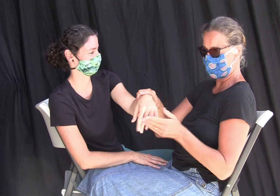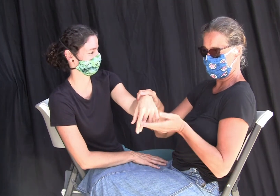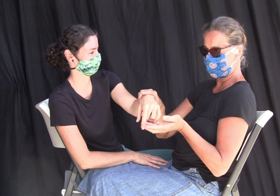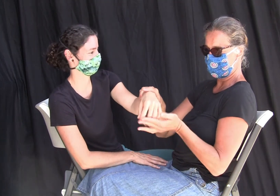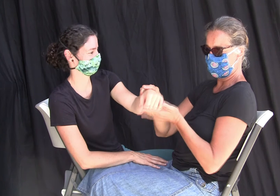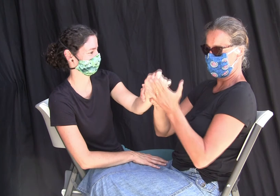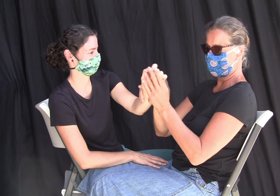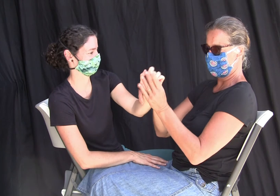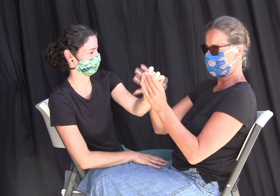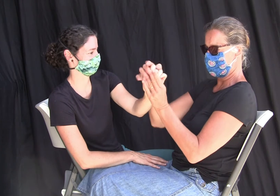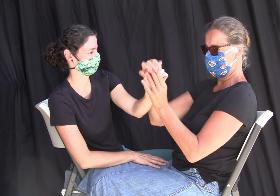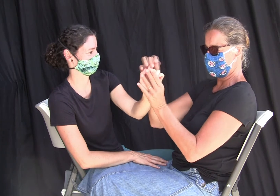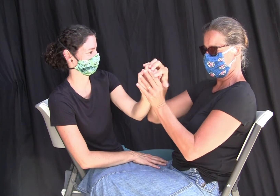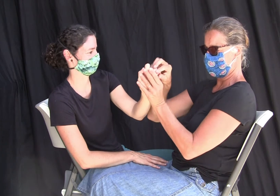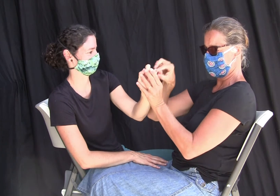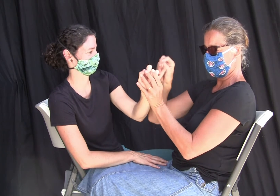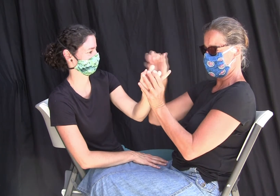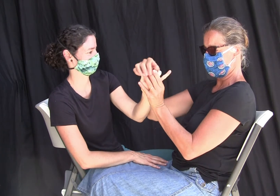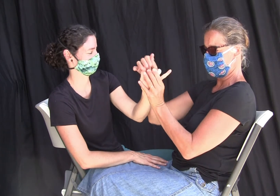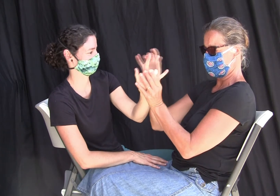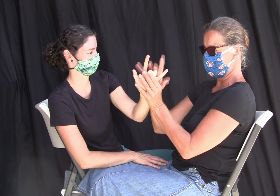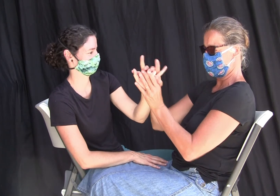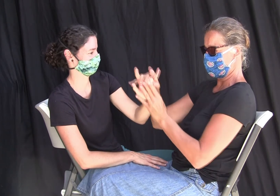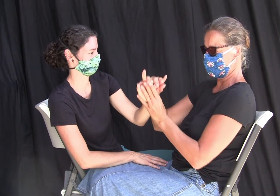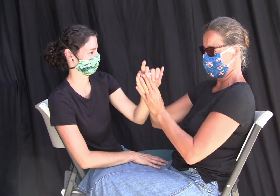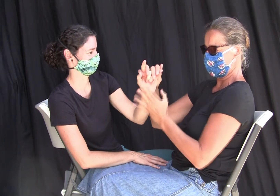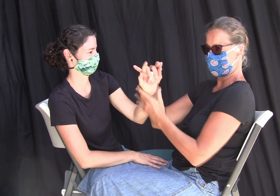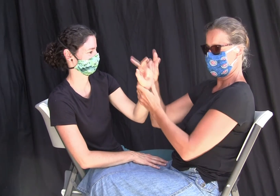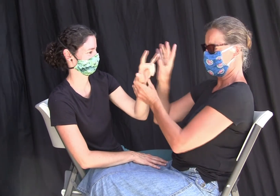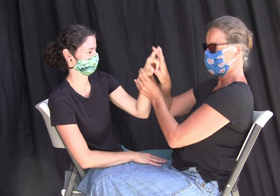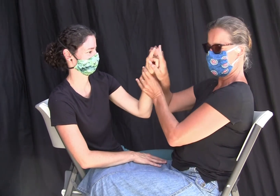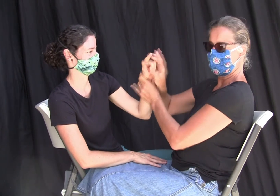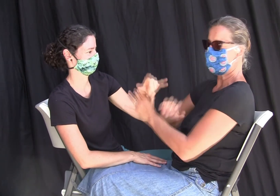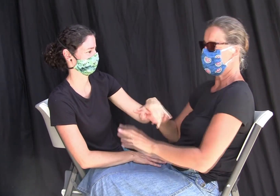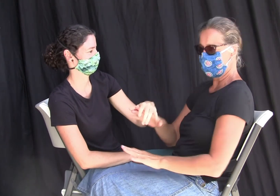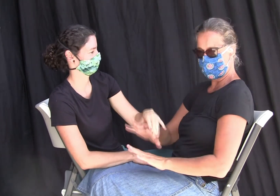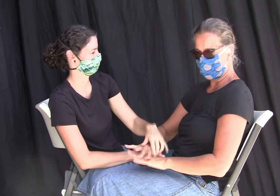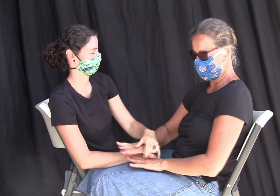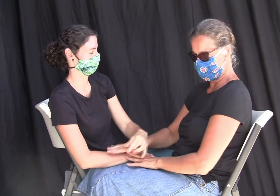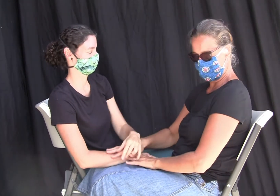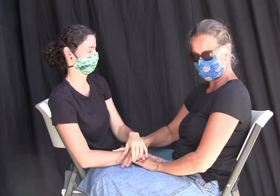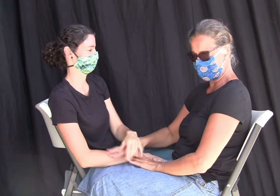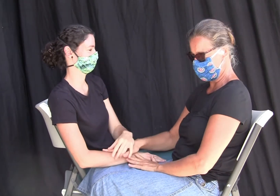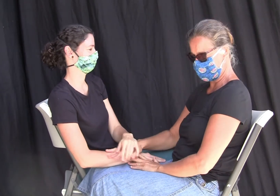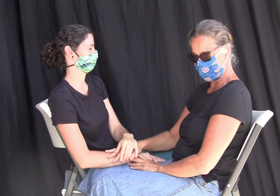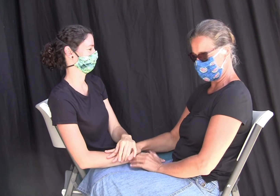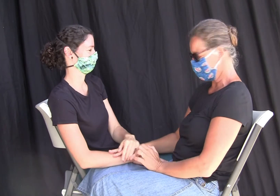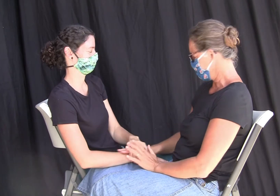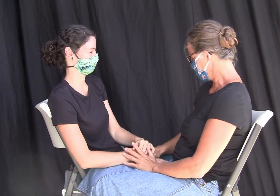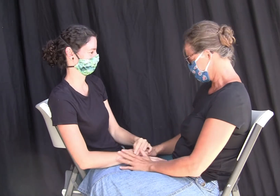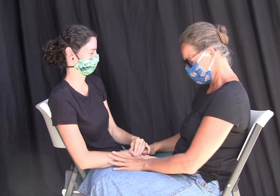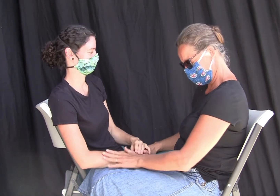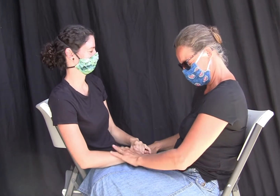there's no need to grab and manipulate their fingers or trying to force them into listening position. That is unnecessary.